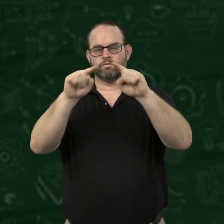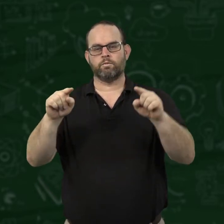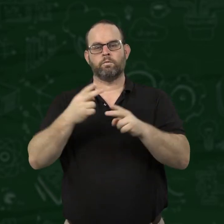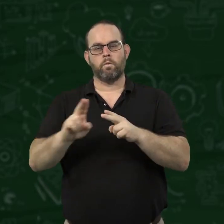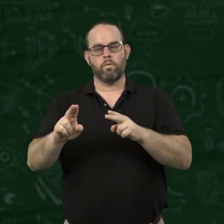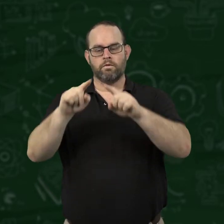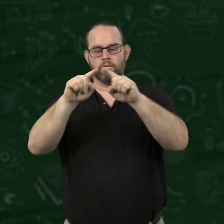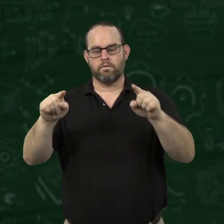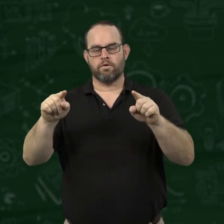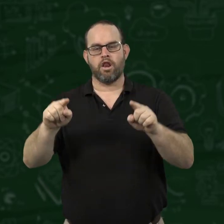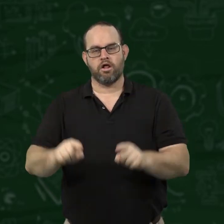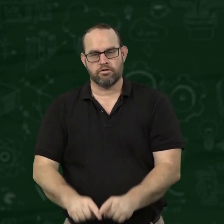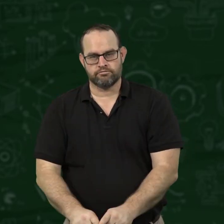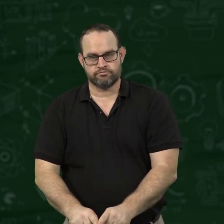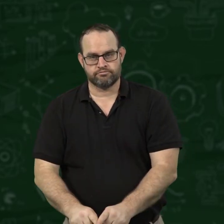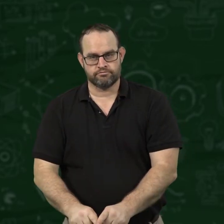One pair is shorter than the other pair.